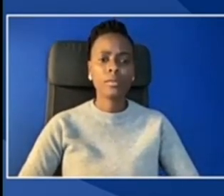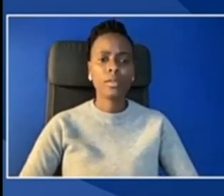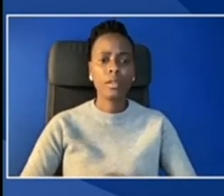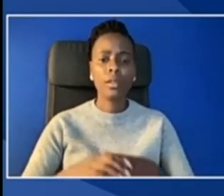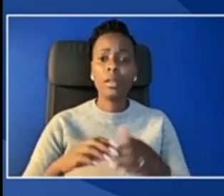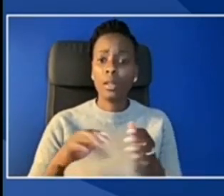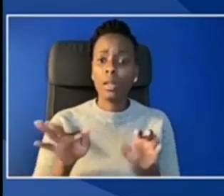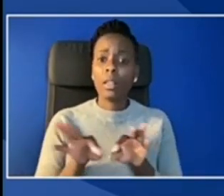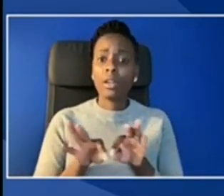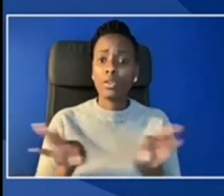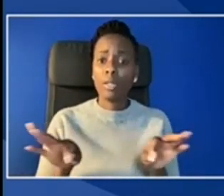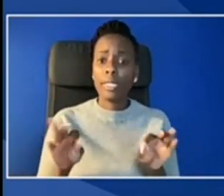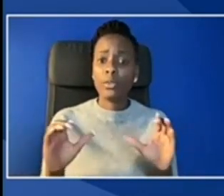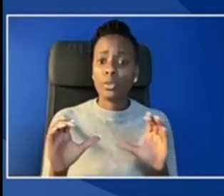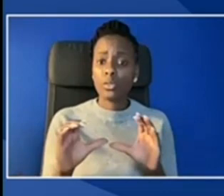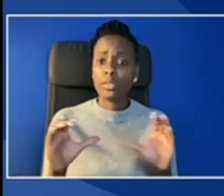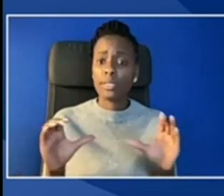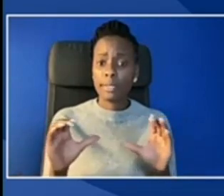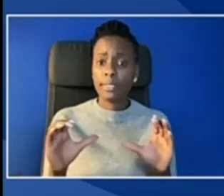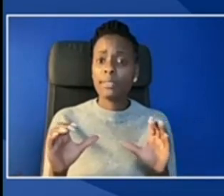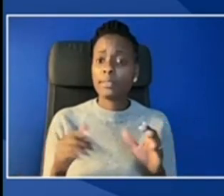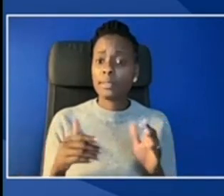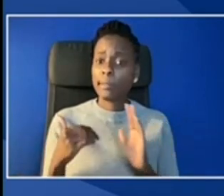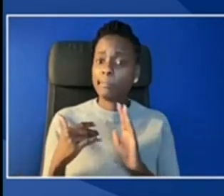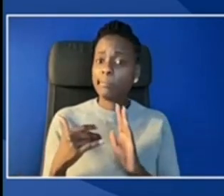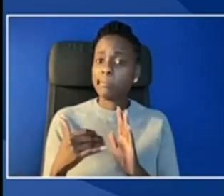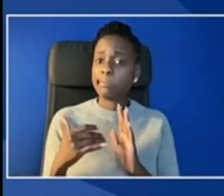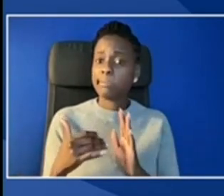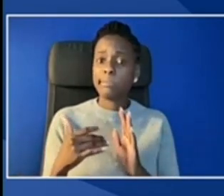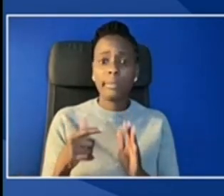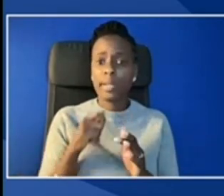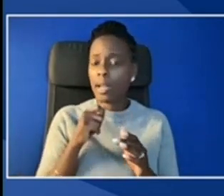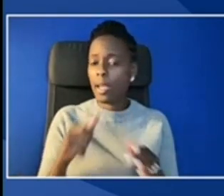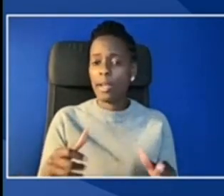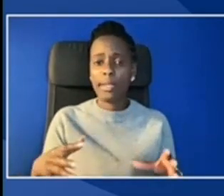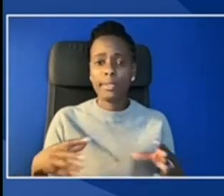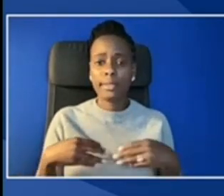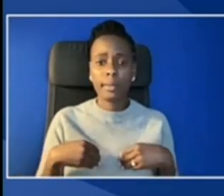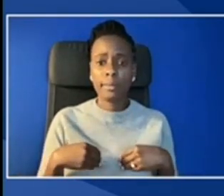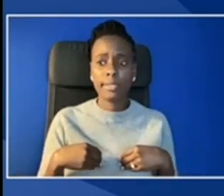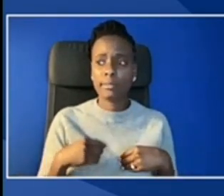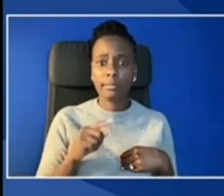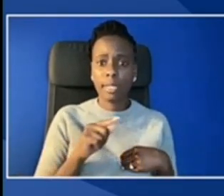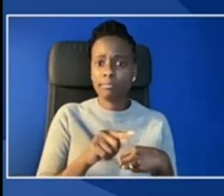certificates that we studied for are not accepted by- on the wide range with